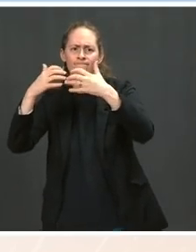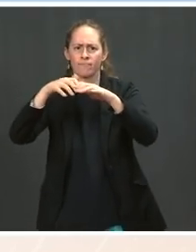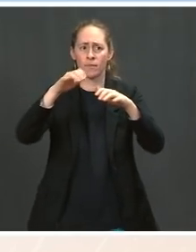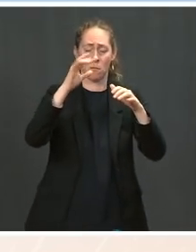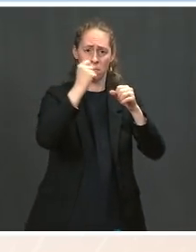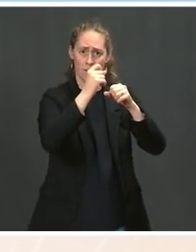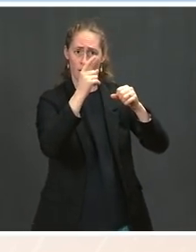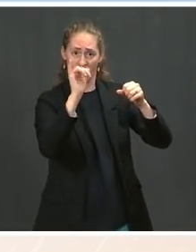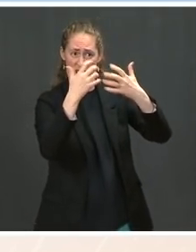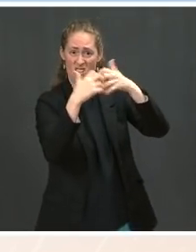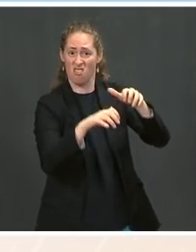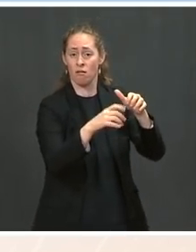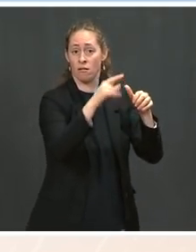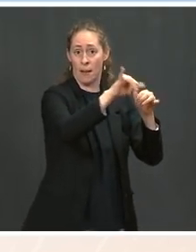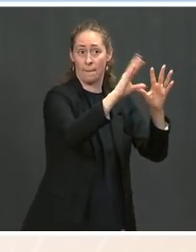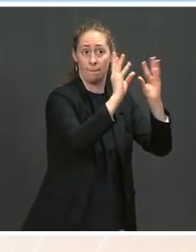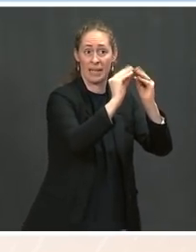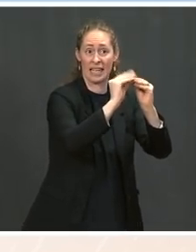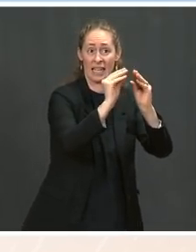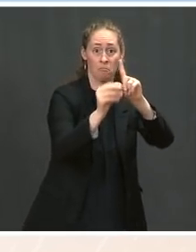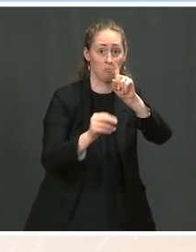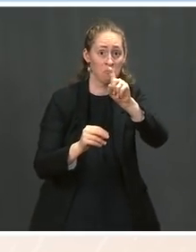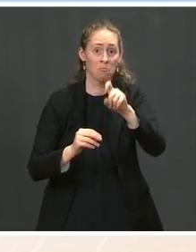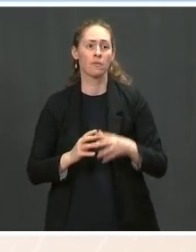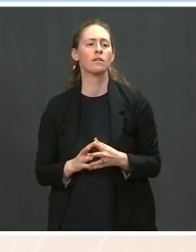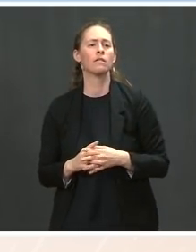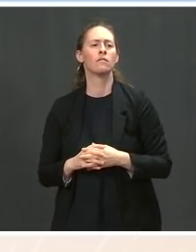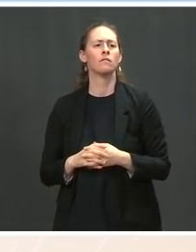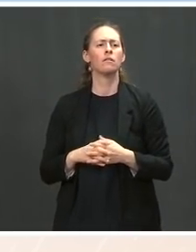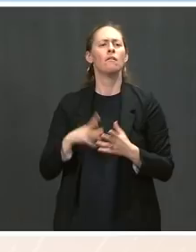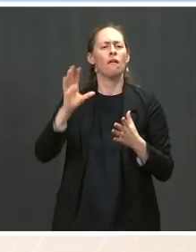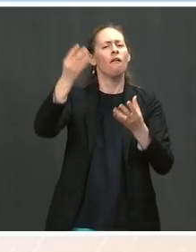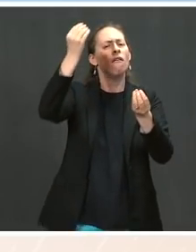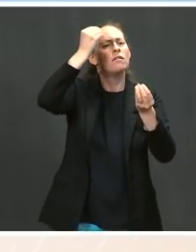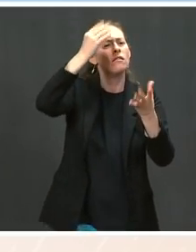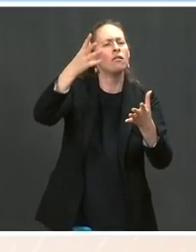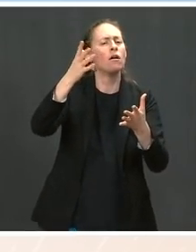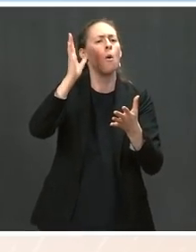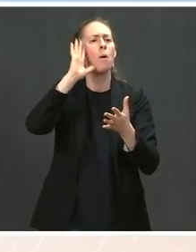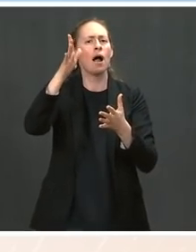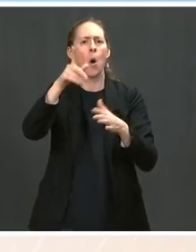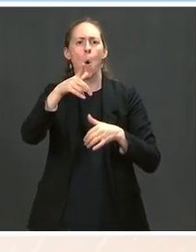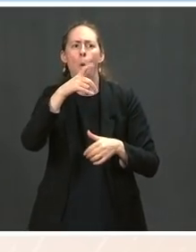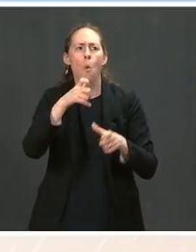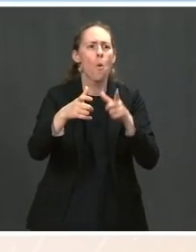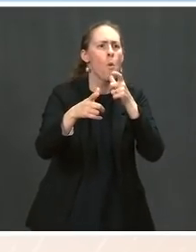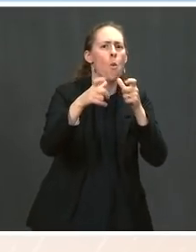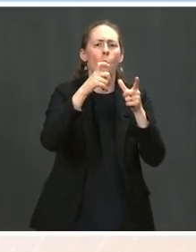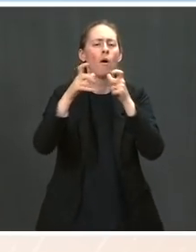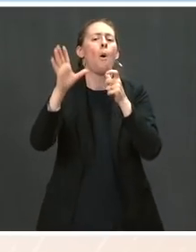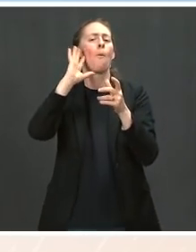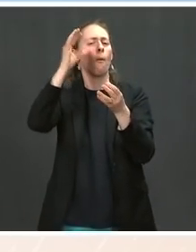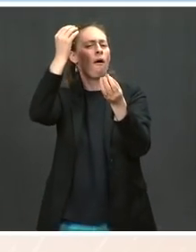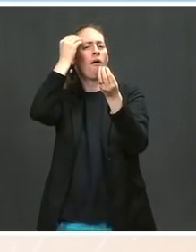Ms. Psaki: We are getting much closer to having news to share on that high-level personnel announcement. I don't expect that person will be attending tomorrow.